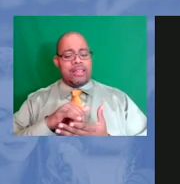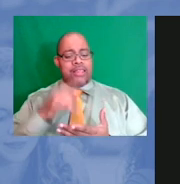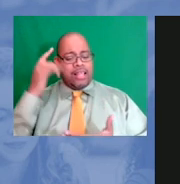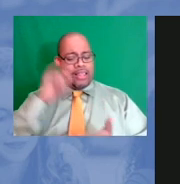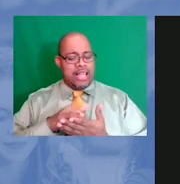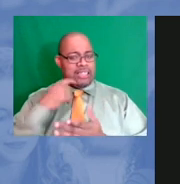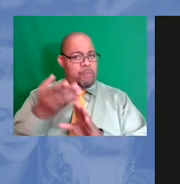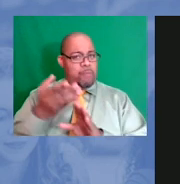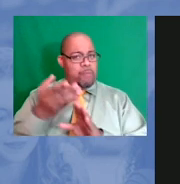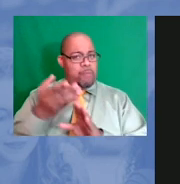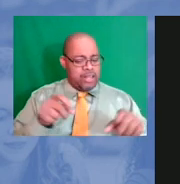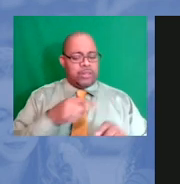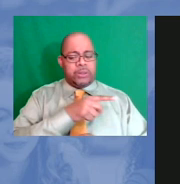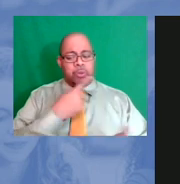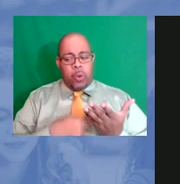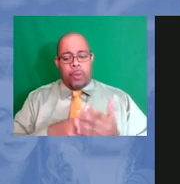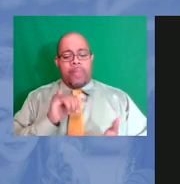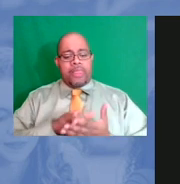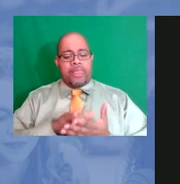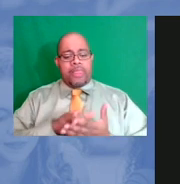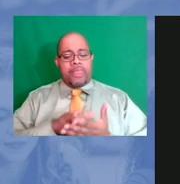THE PREVIOUSLY PANEL, BEING RESPONSIVE TO THE NEEDS OF STUDENTS, FAMILIES AND COMMUNITIES